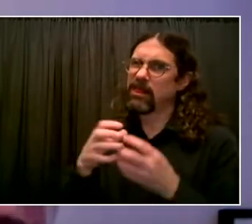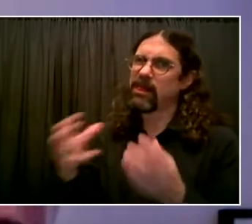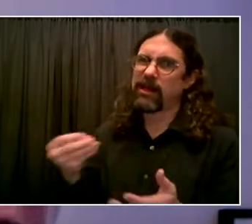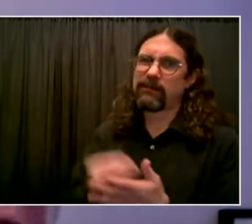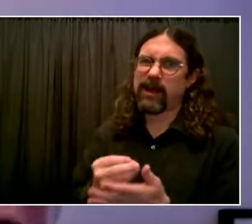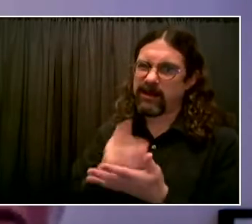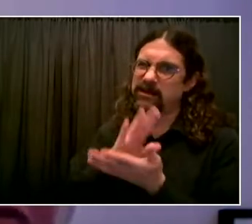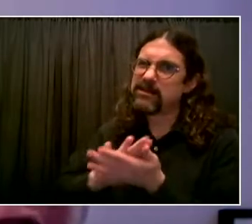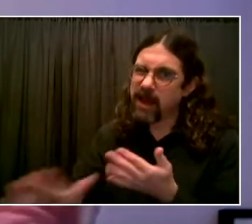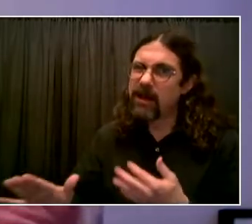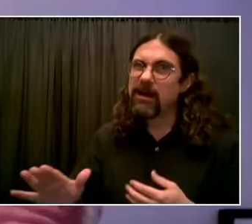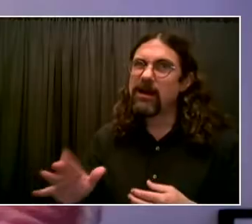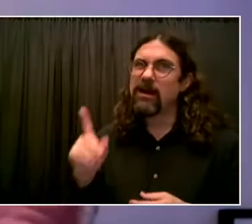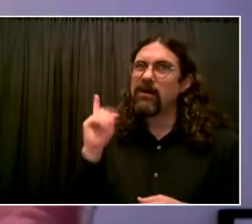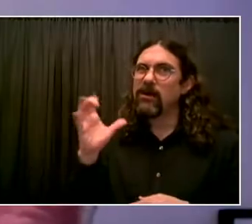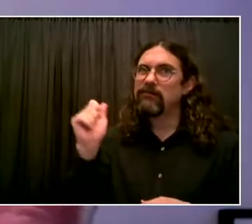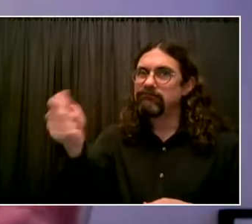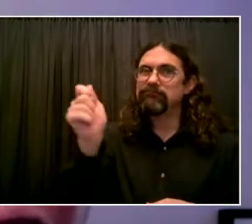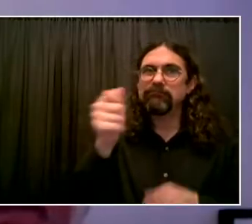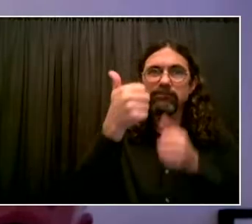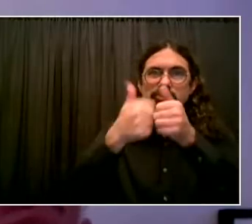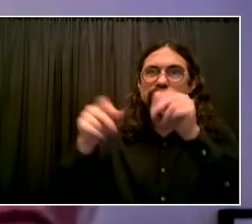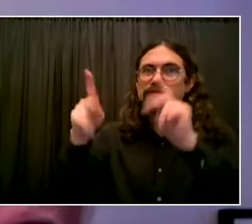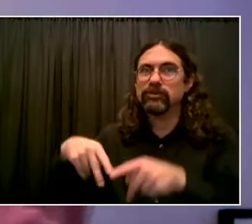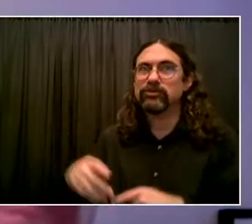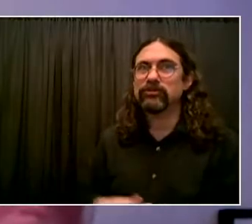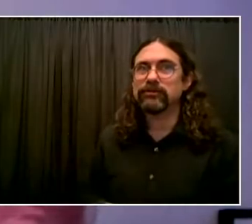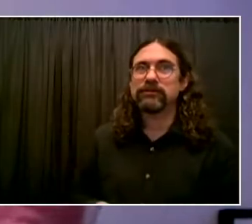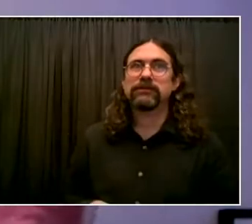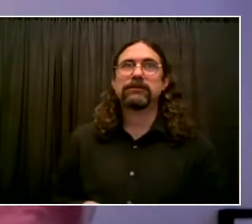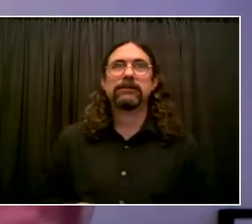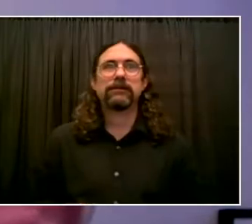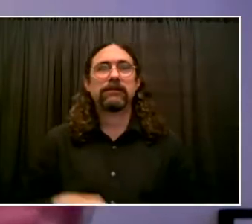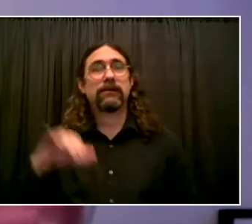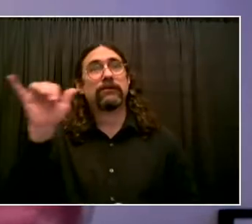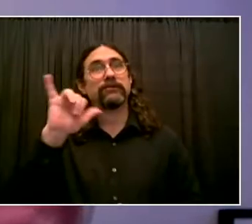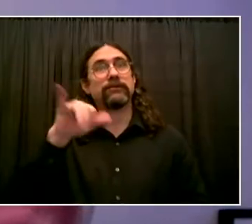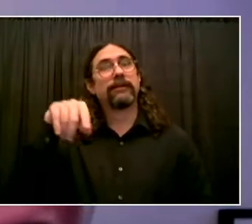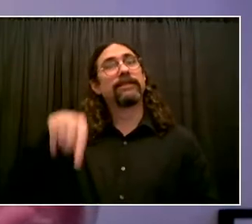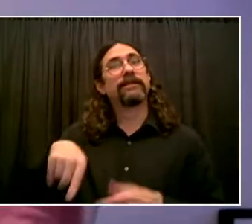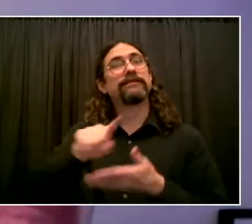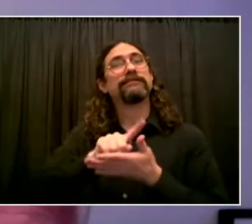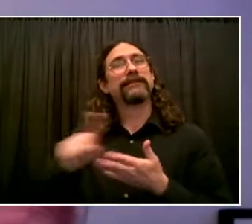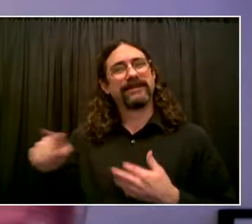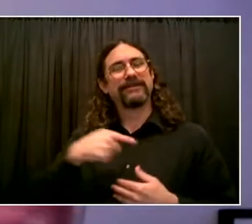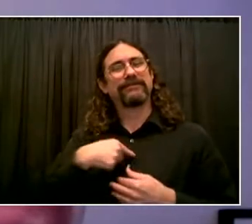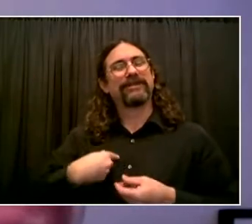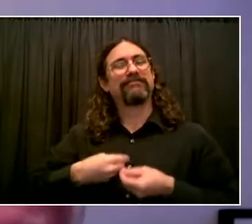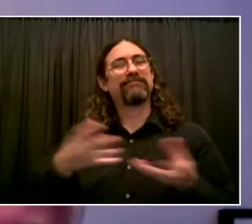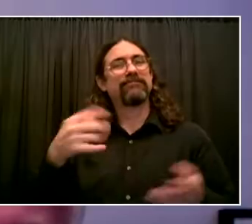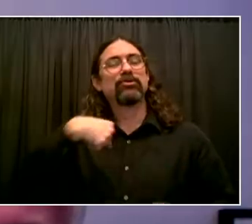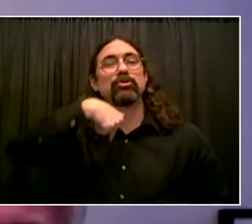CHILDREN. $100 IS A LOT OF MONEY IN TODAY'S WLORD. THIS WEEK WHEN WE ARE